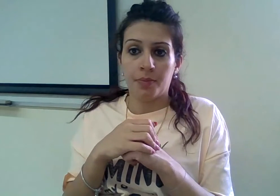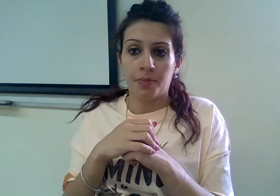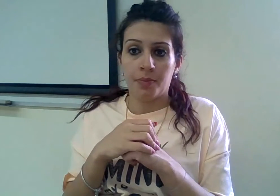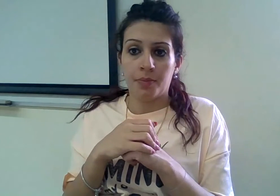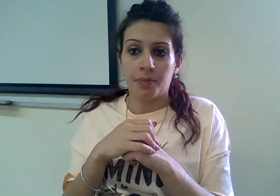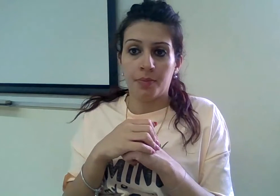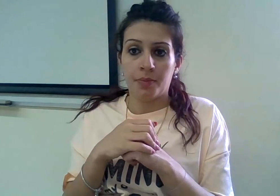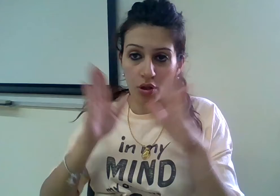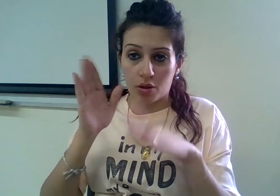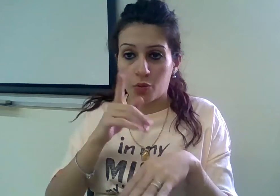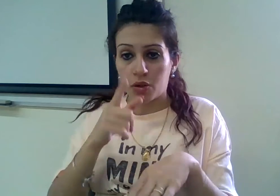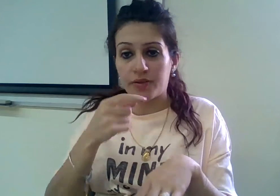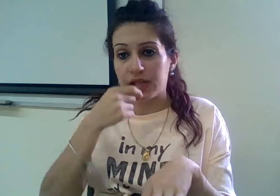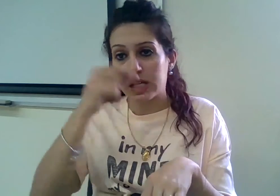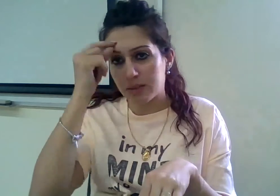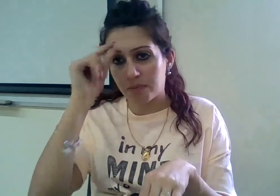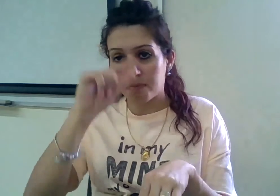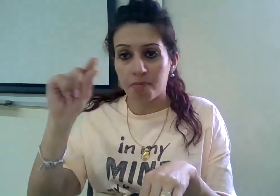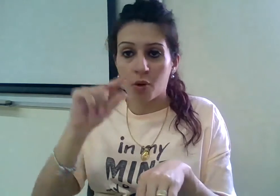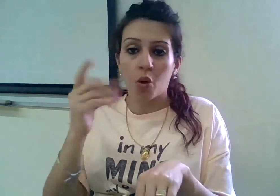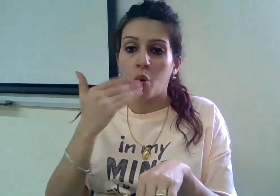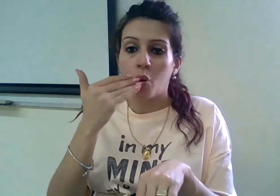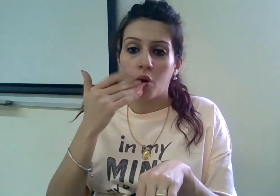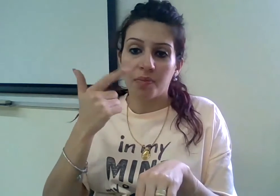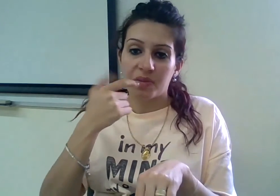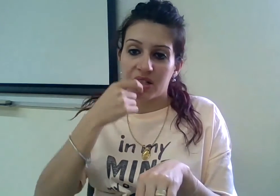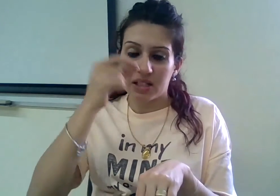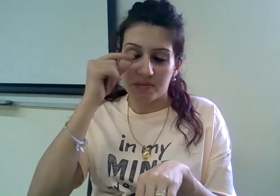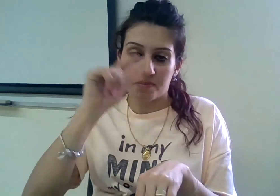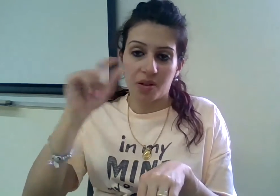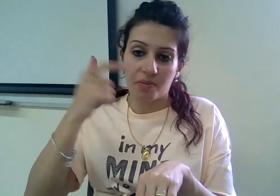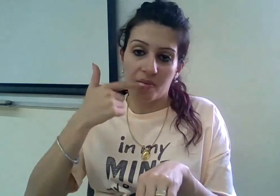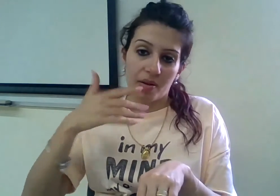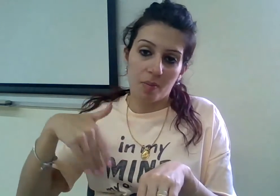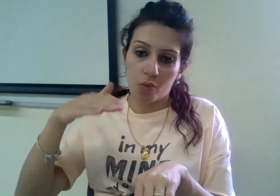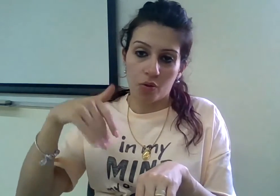of parents that Eszter mentioned and the teacher and the school,